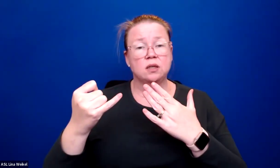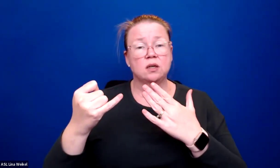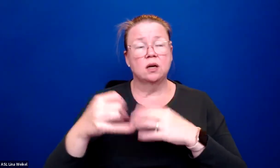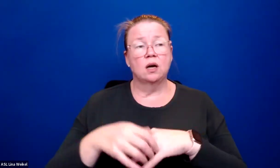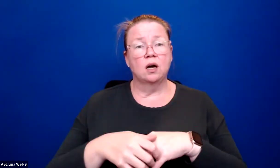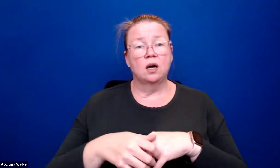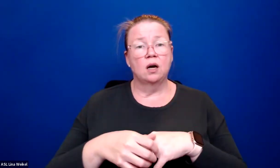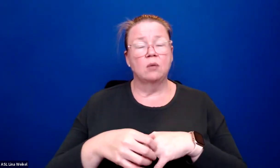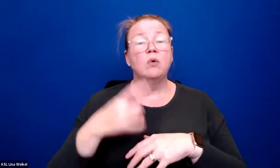Andy Padilla: or Earth Day.